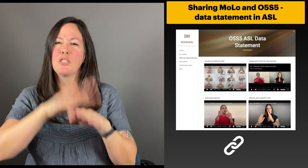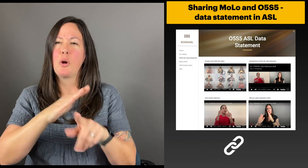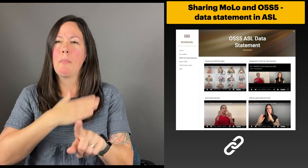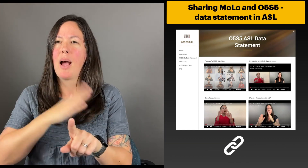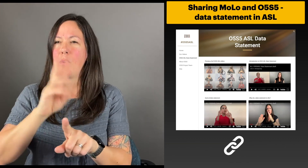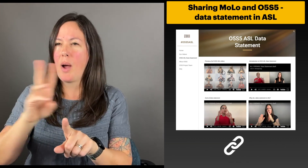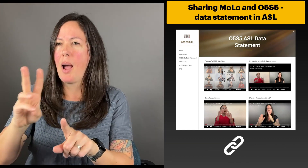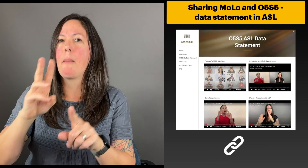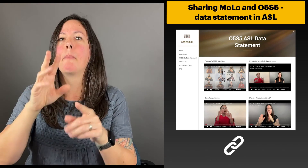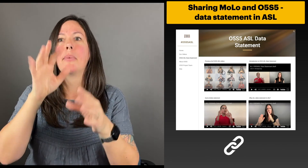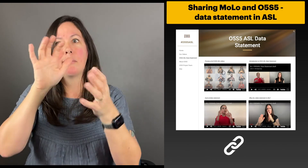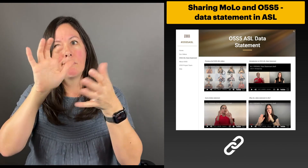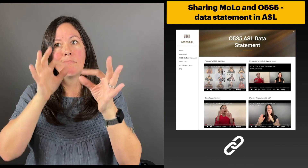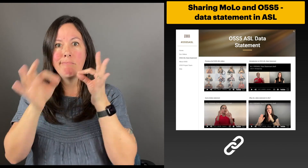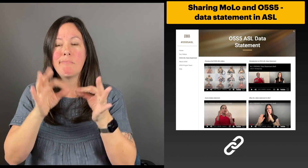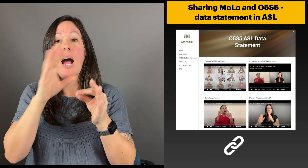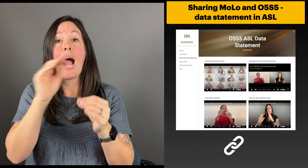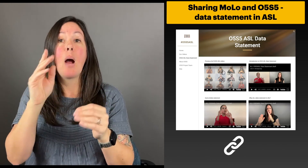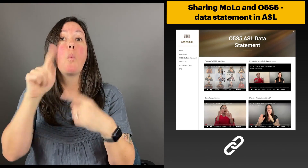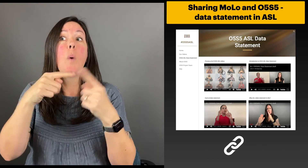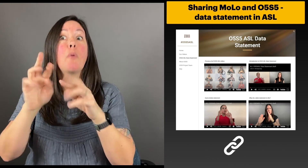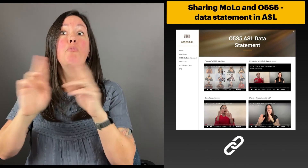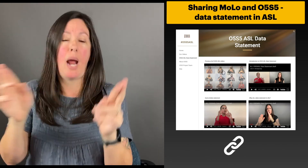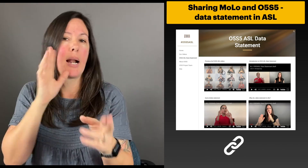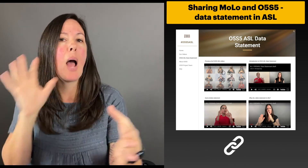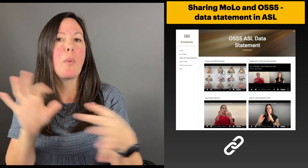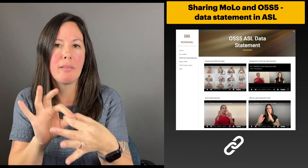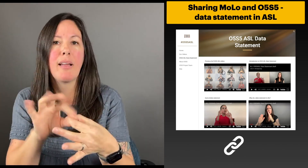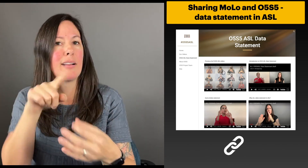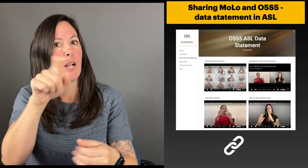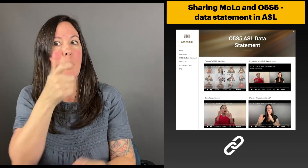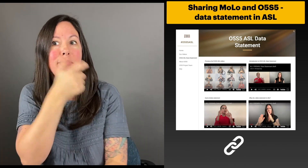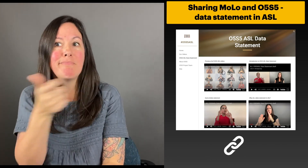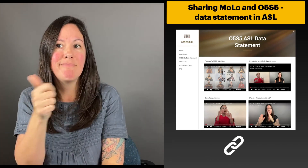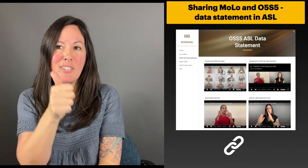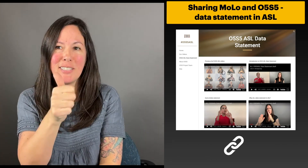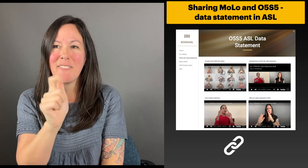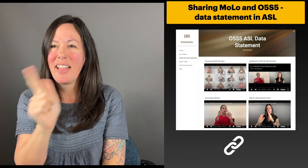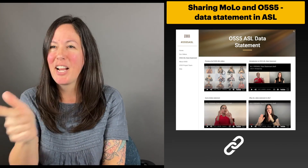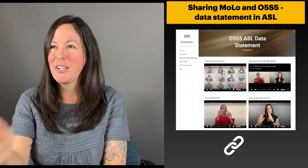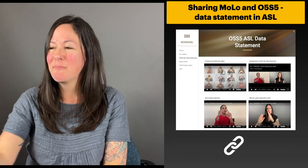can really make the ways that we share the data fair and that we can share it